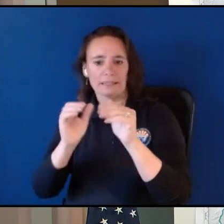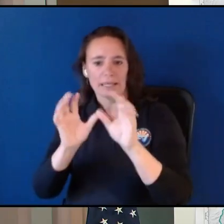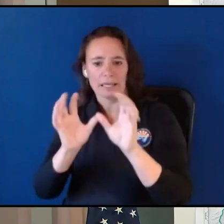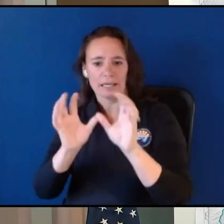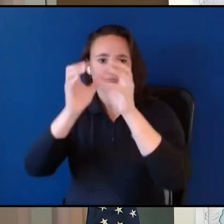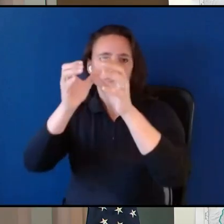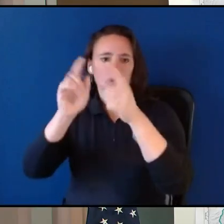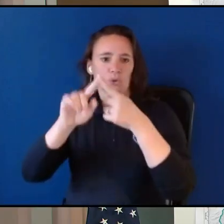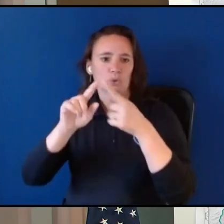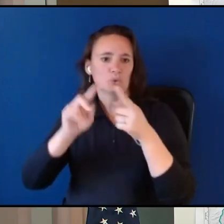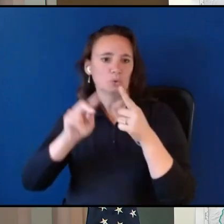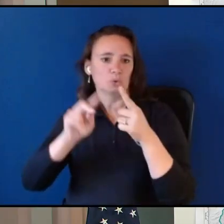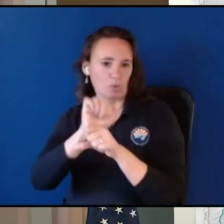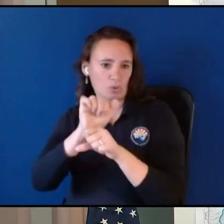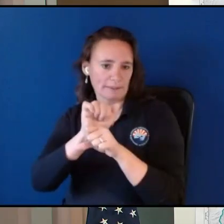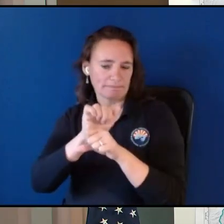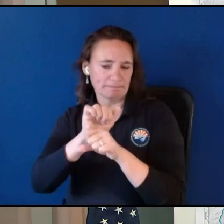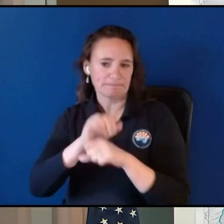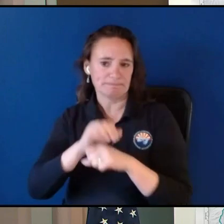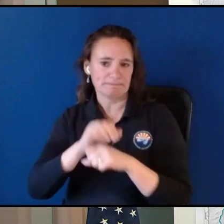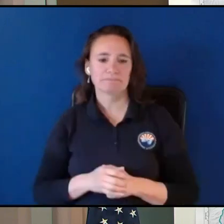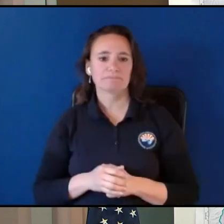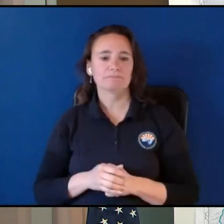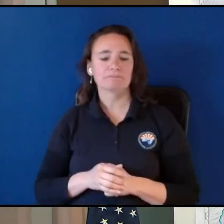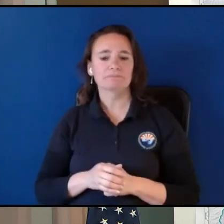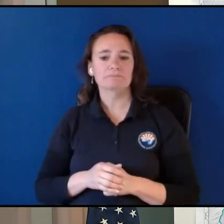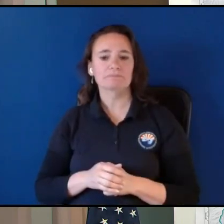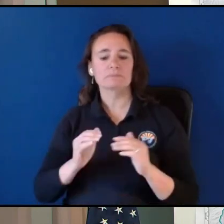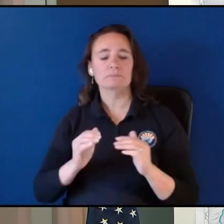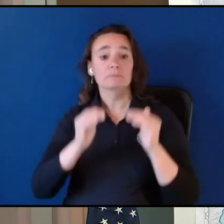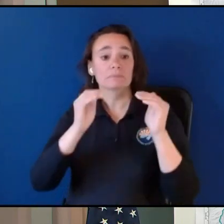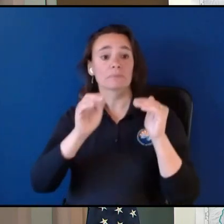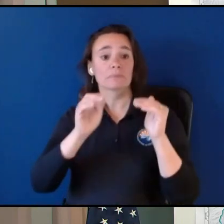the "Hotel" "India". Line construction continued so we're